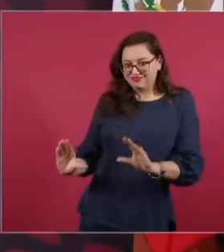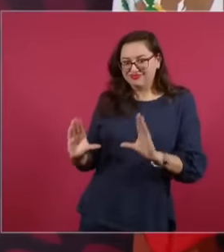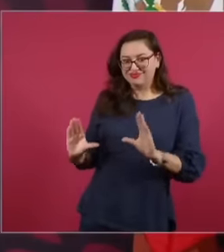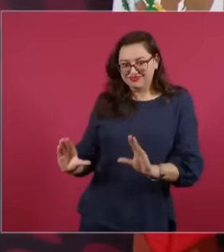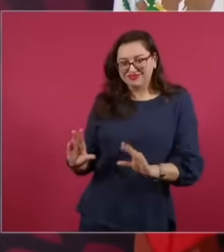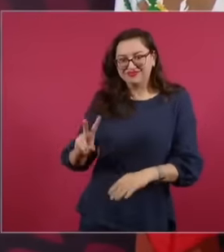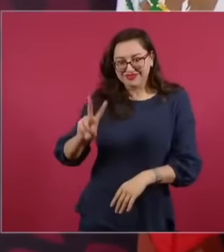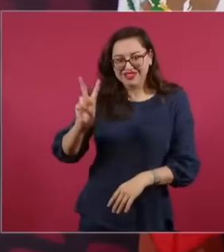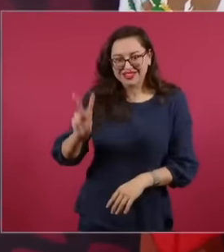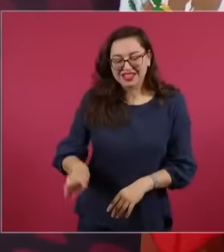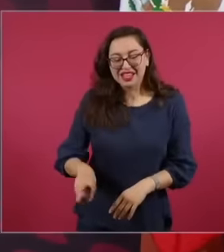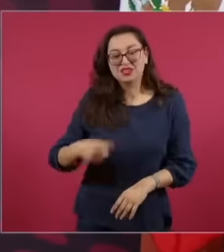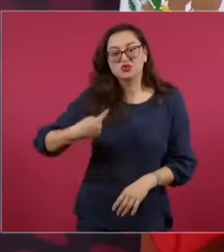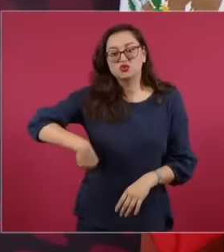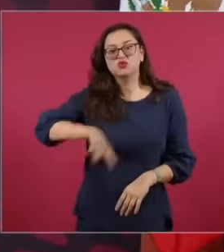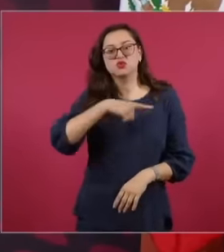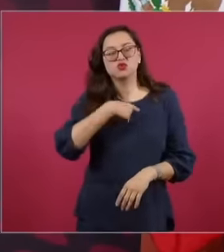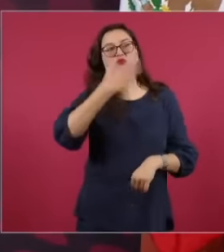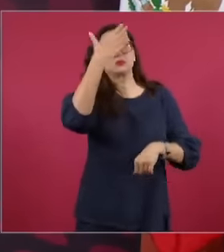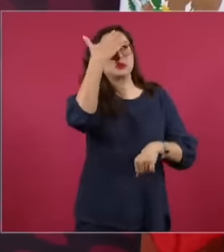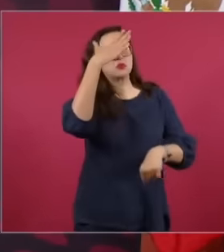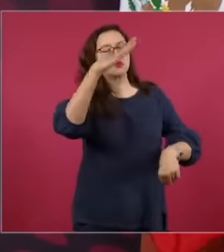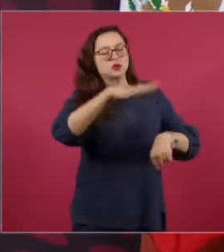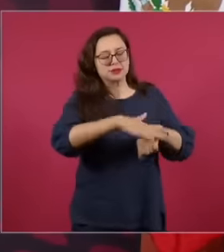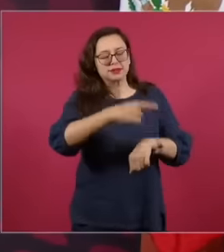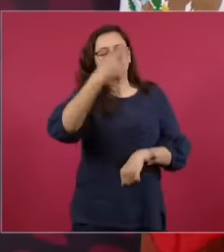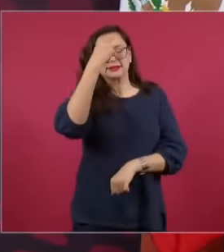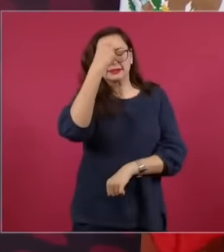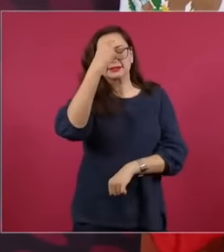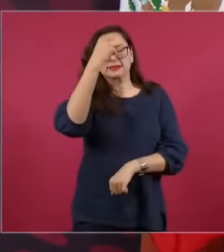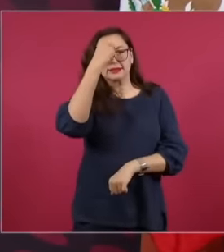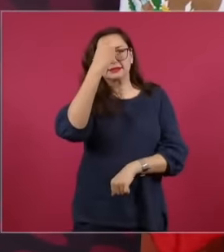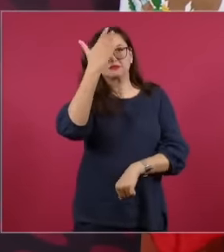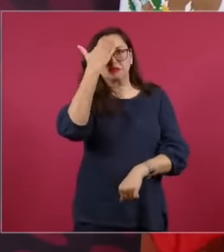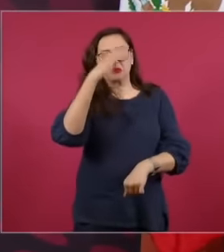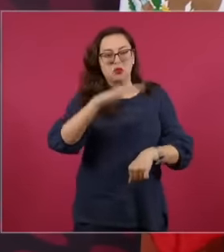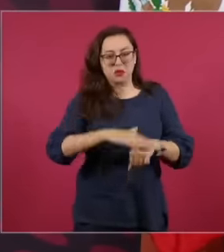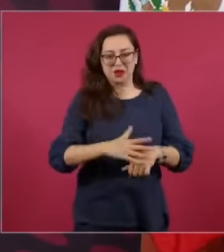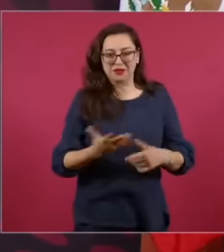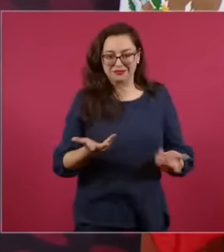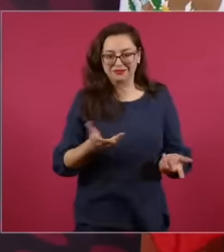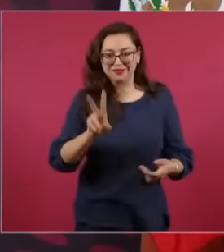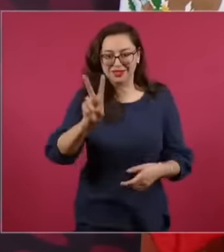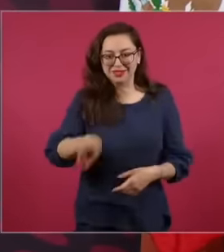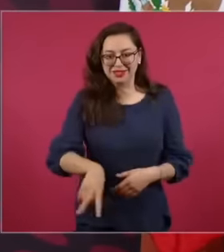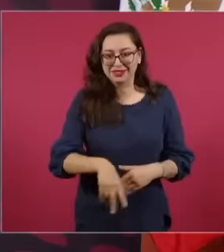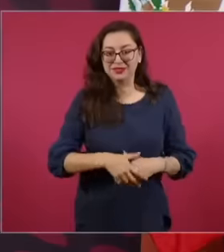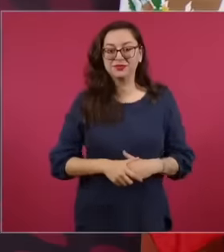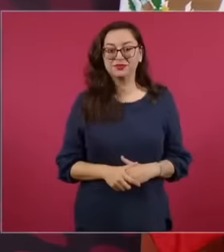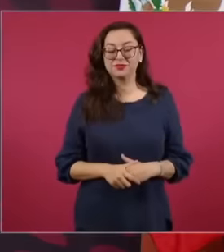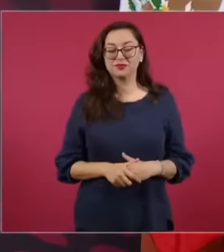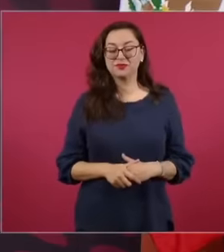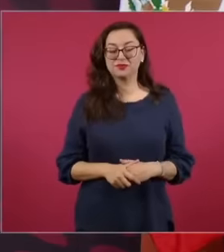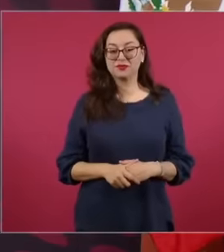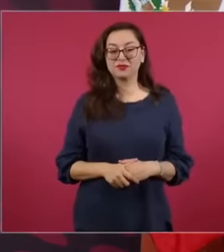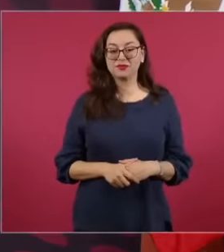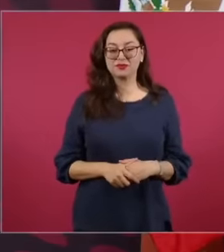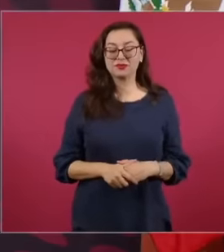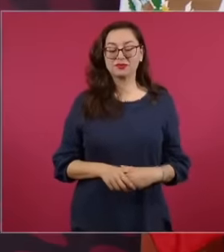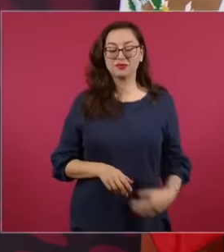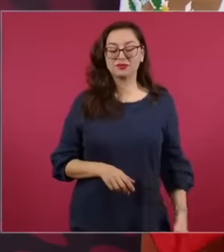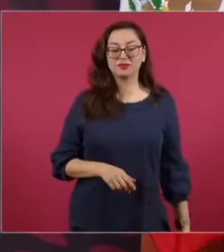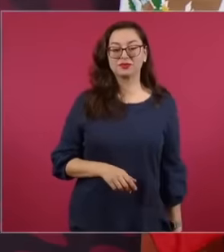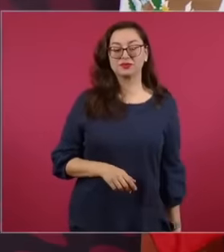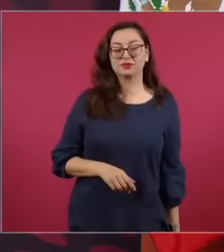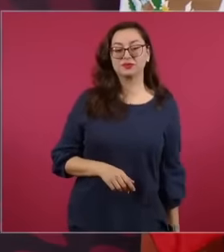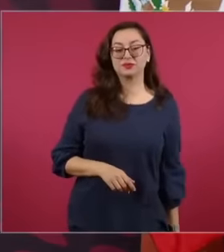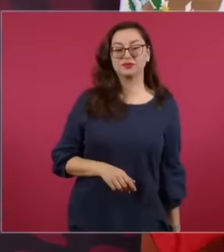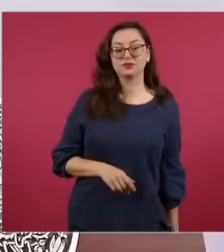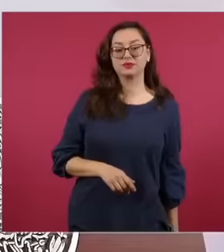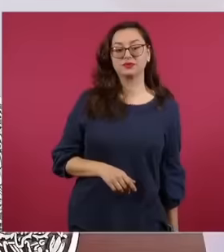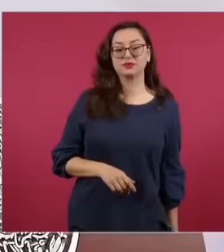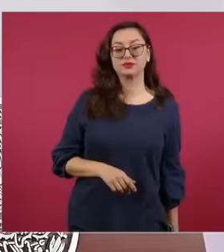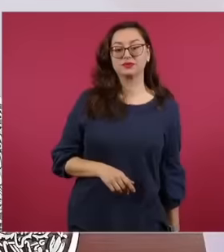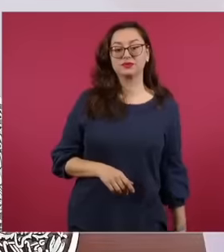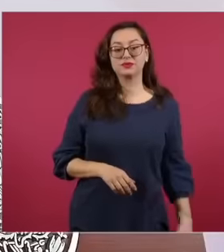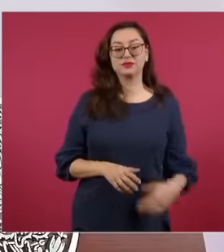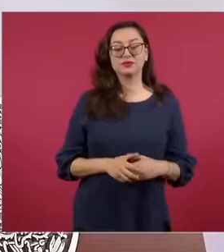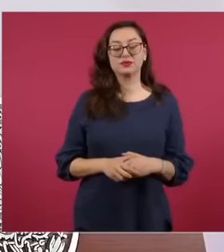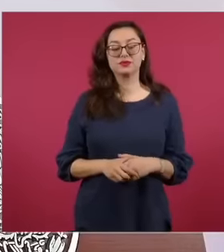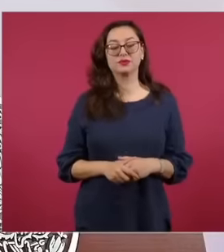we learn it by heart Yes the other day I said that we learned by heart among other